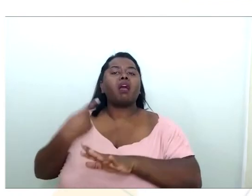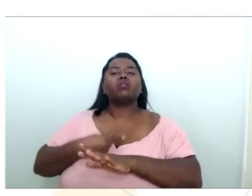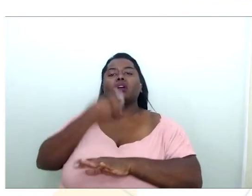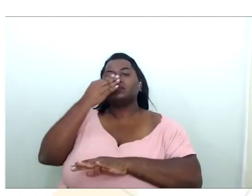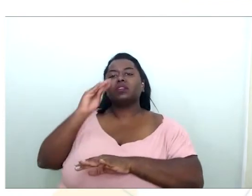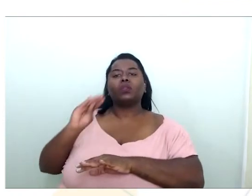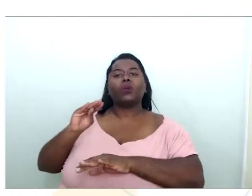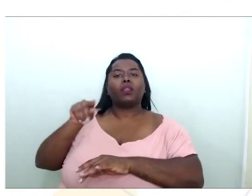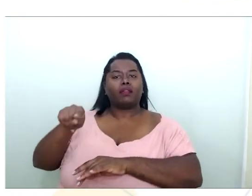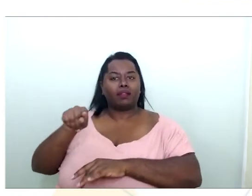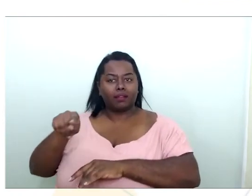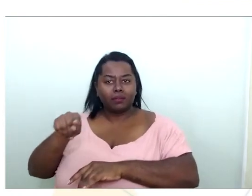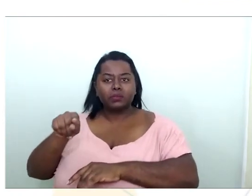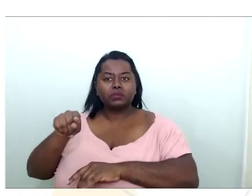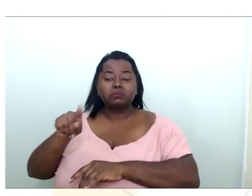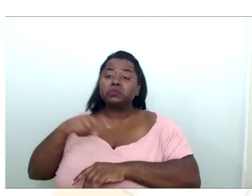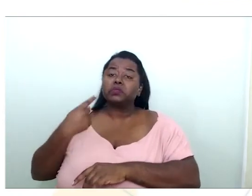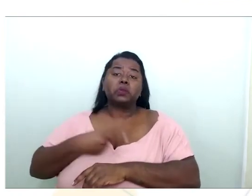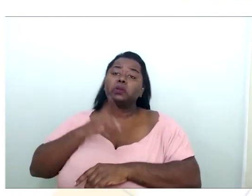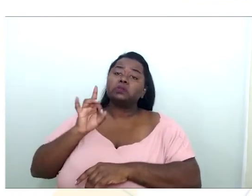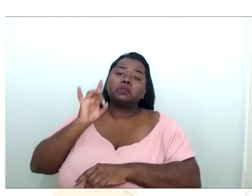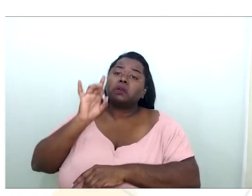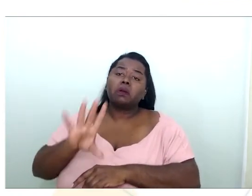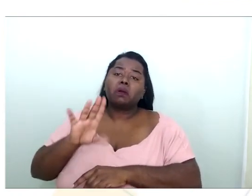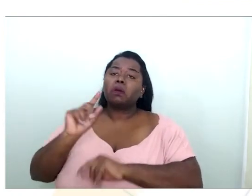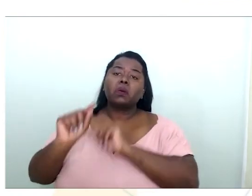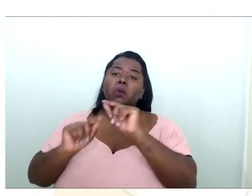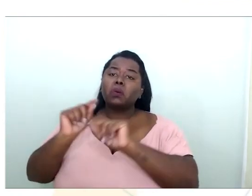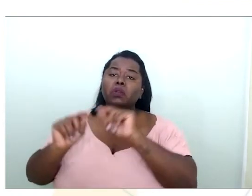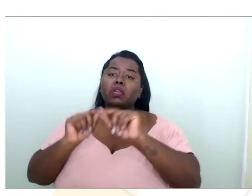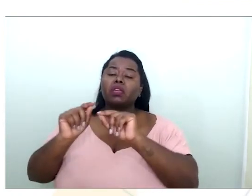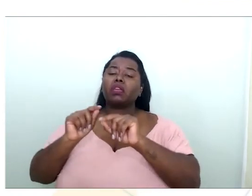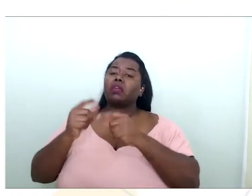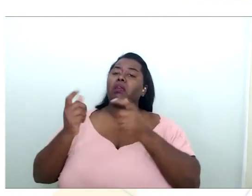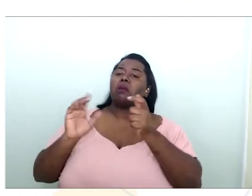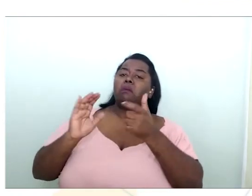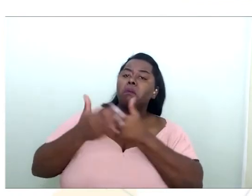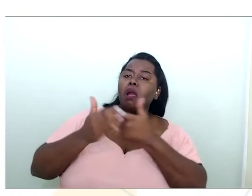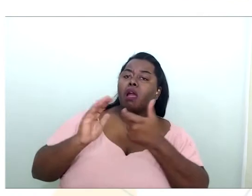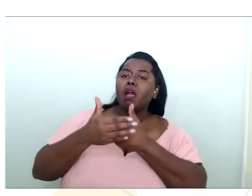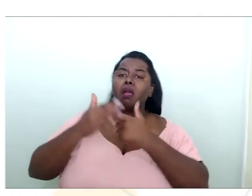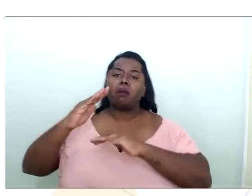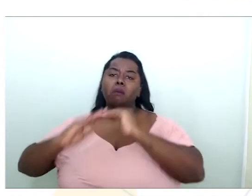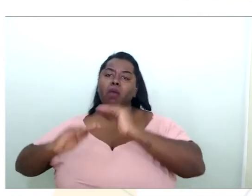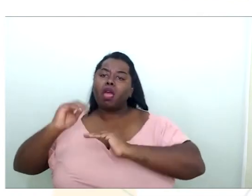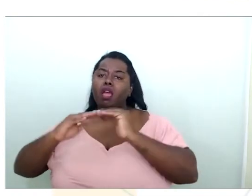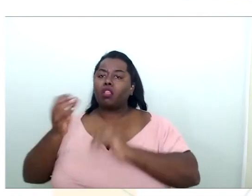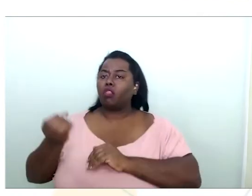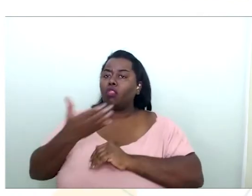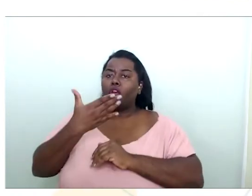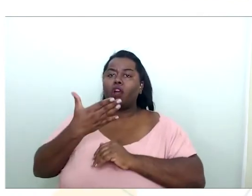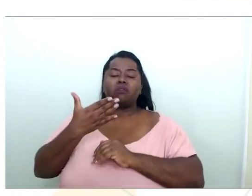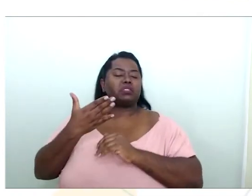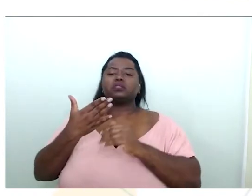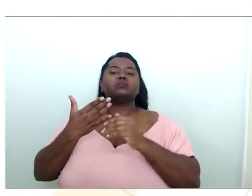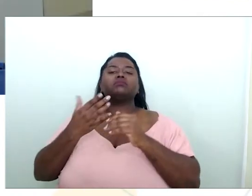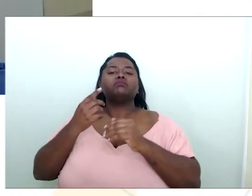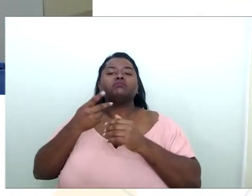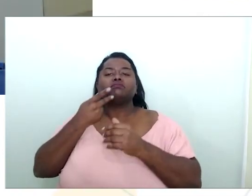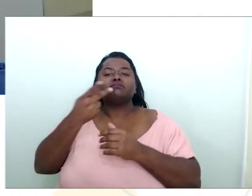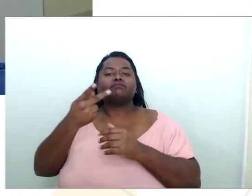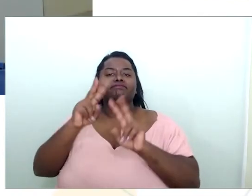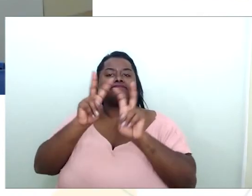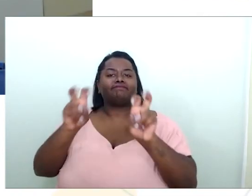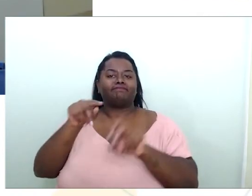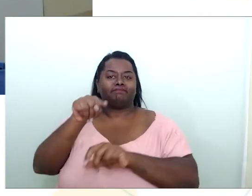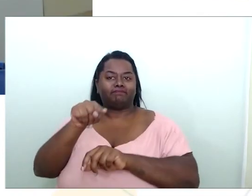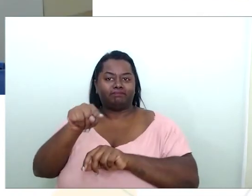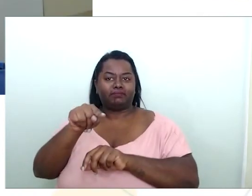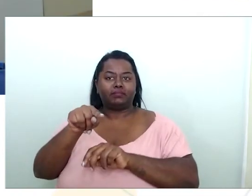and we just plow through with new terminologies and new practices the long